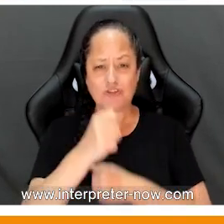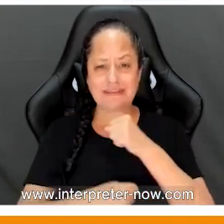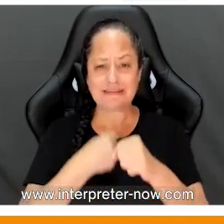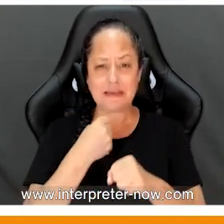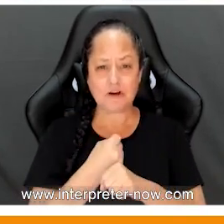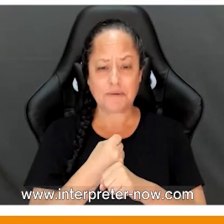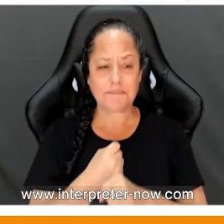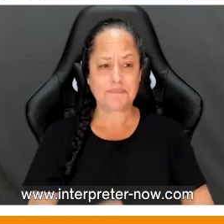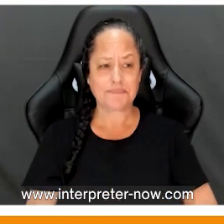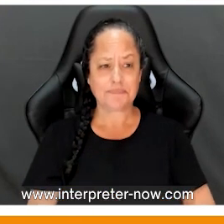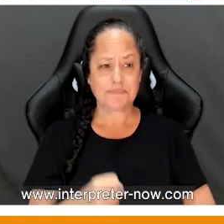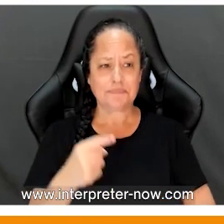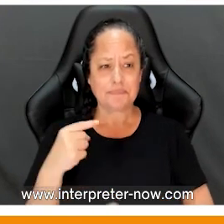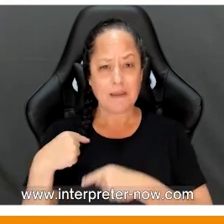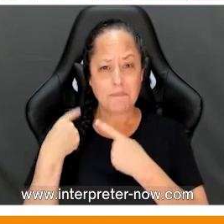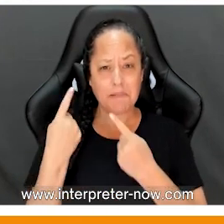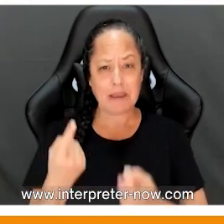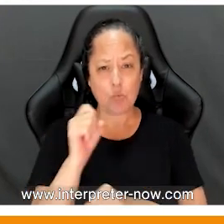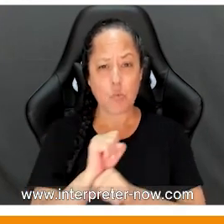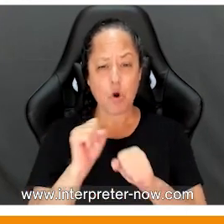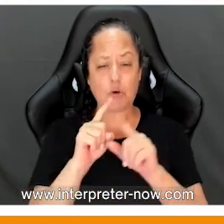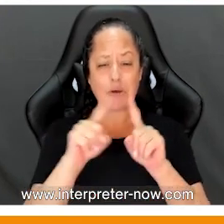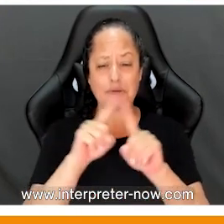So I've been working with various companies last year.